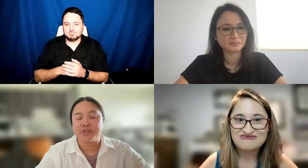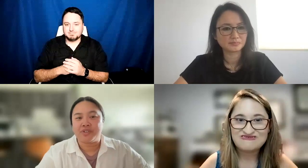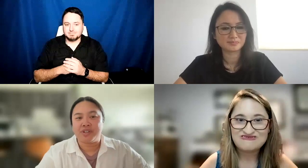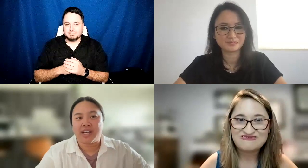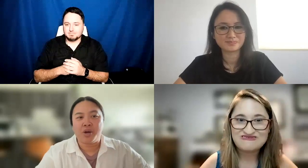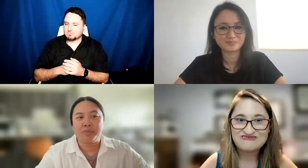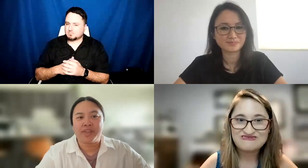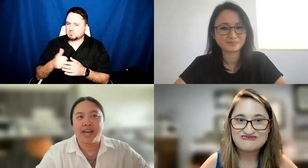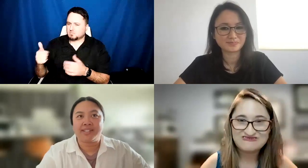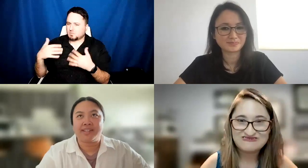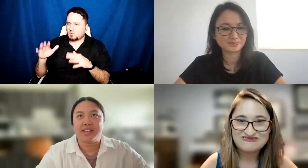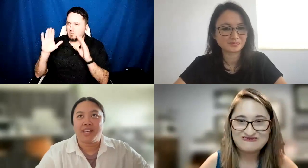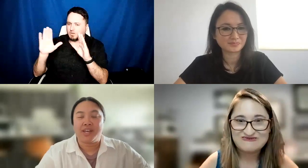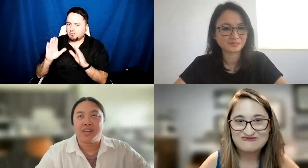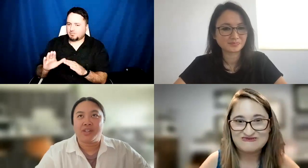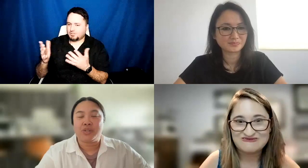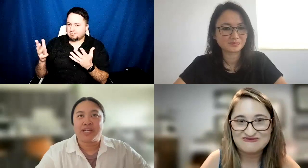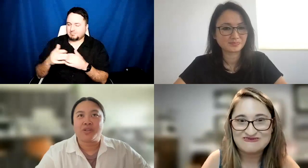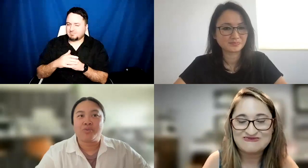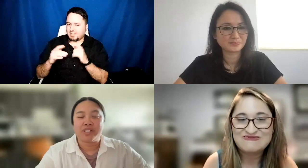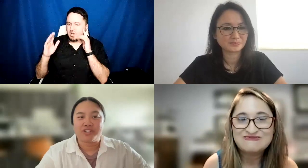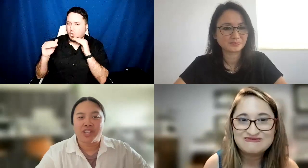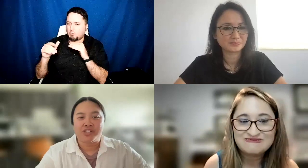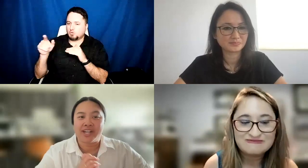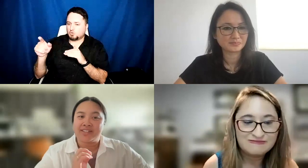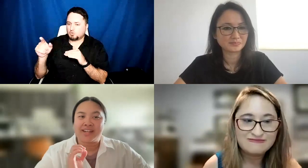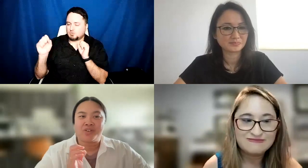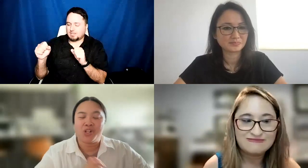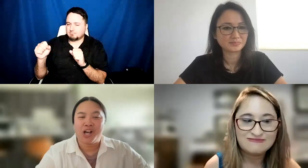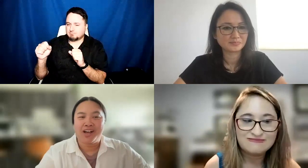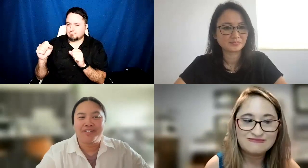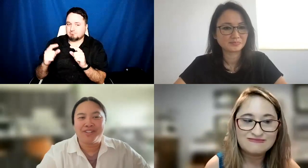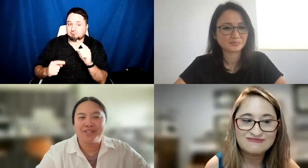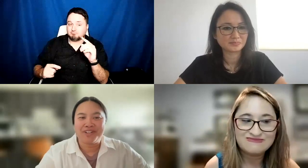That's wonderful. I hope that you get to reach and check that goal off